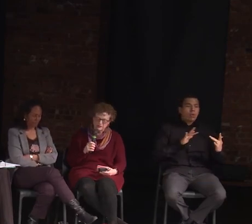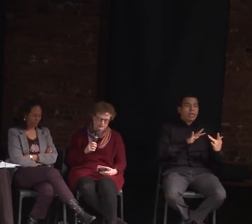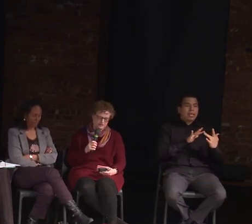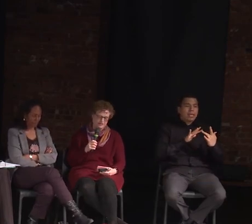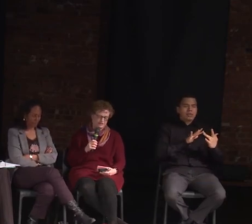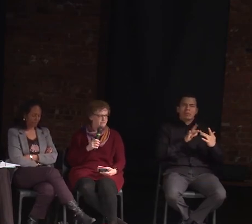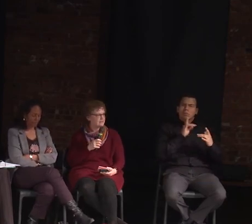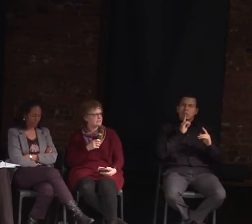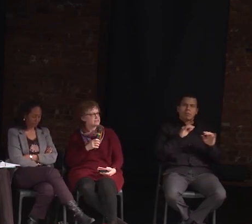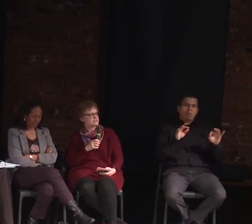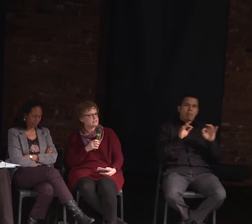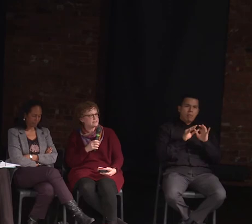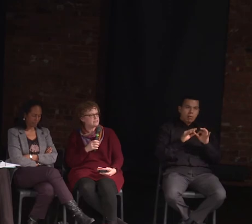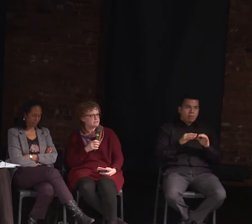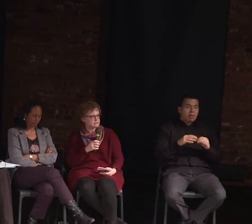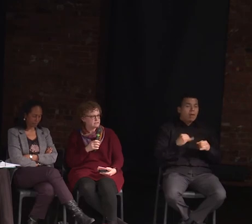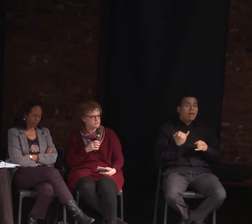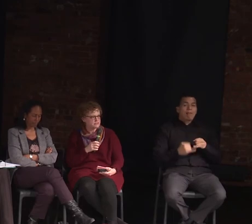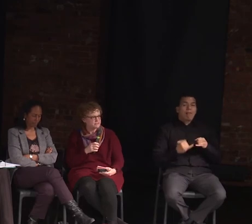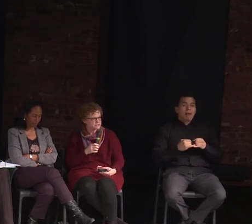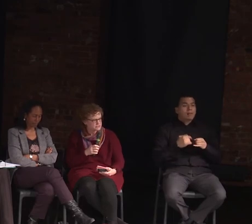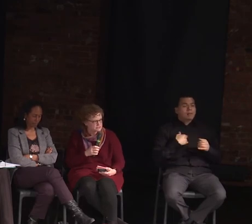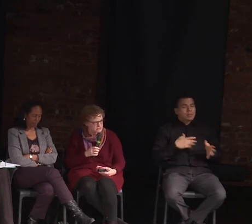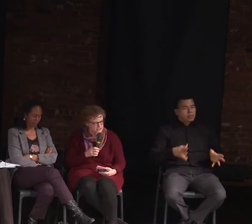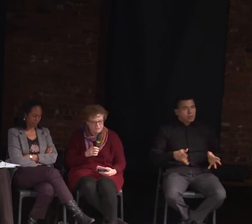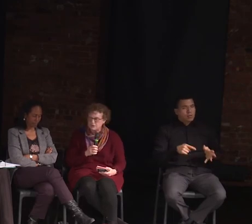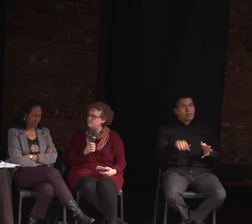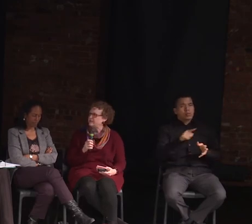Finally, I'd say, have the courage of your convictions.